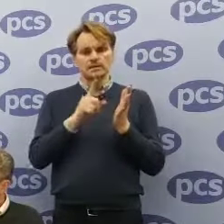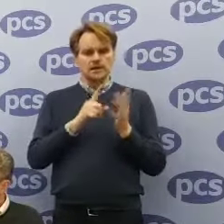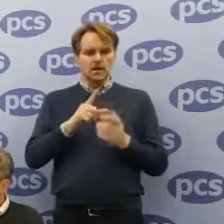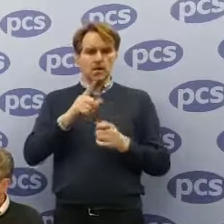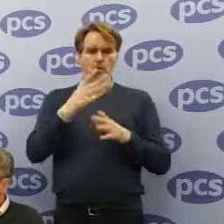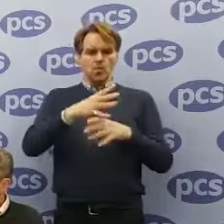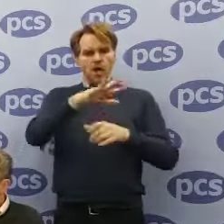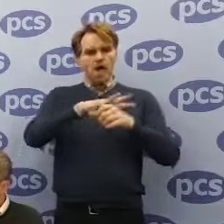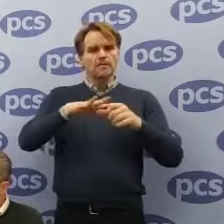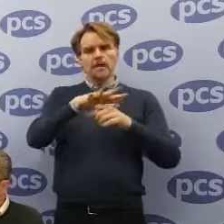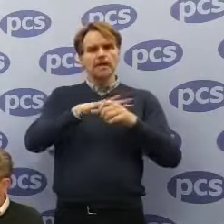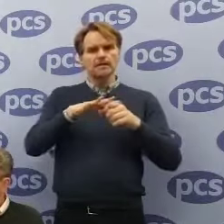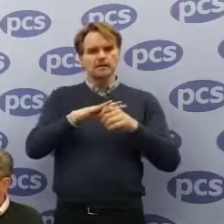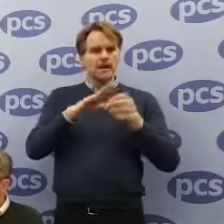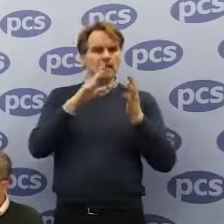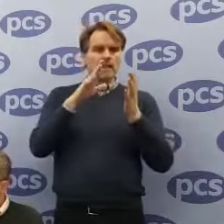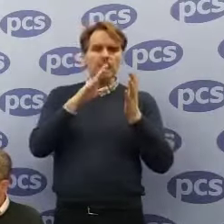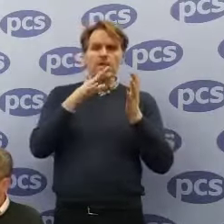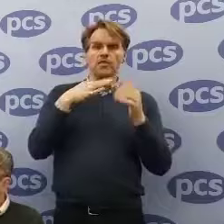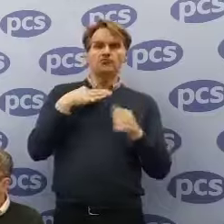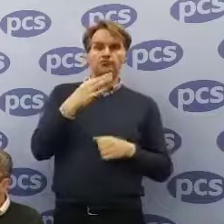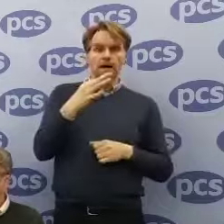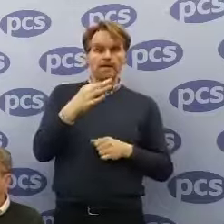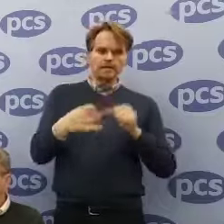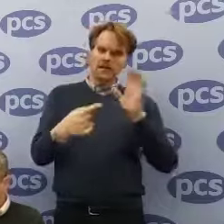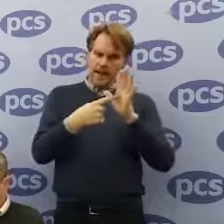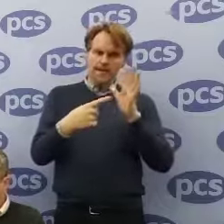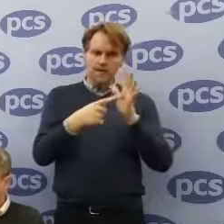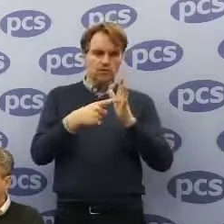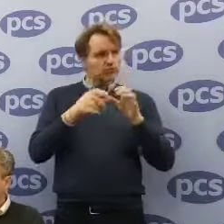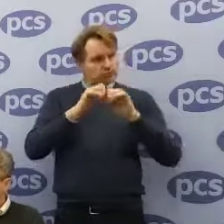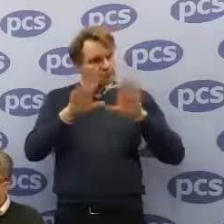the max and Malcolm we couldn't agree more so clearly that's something